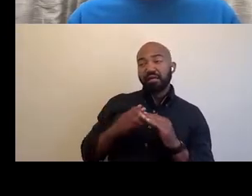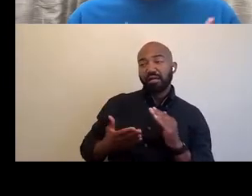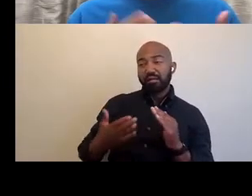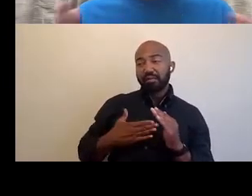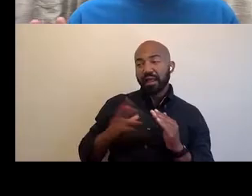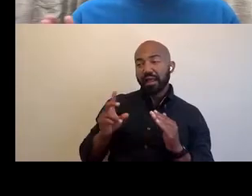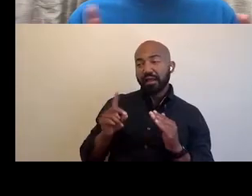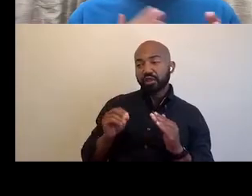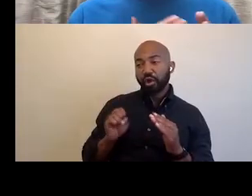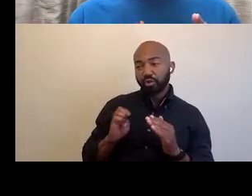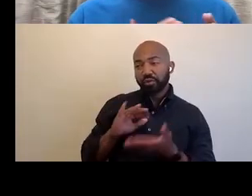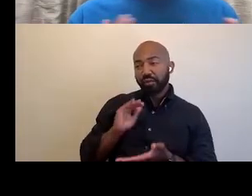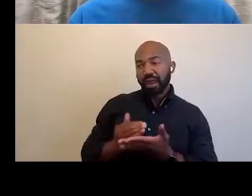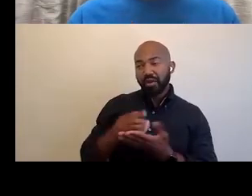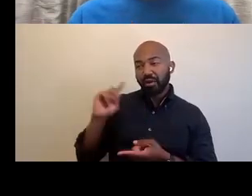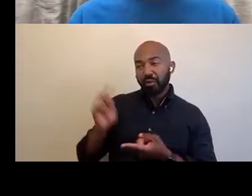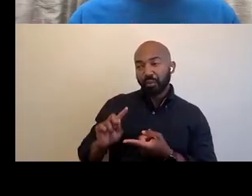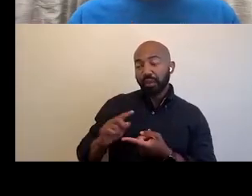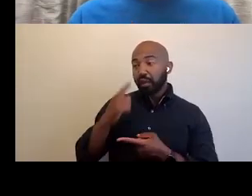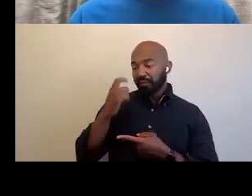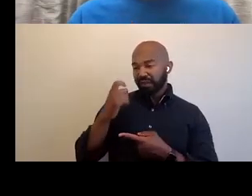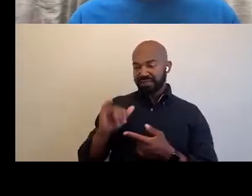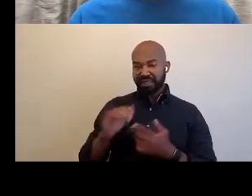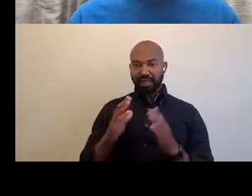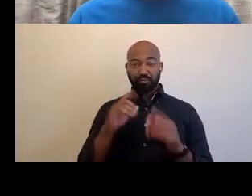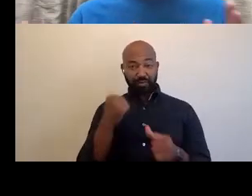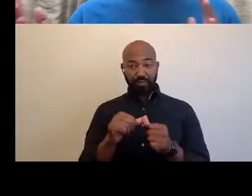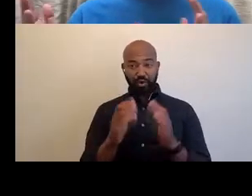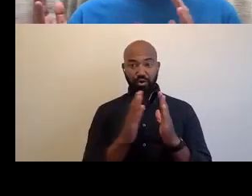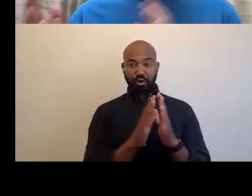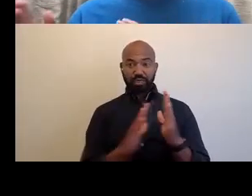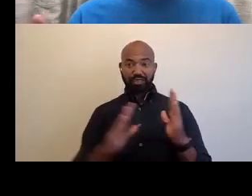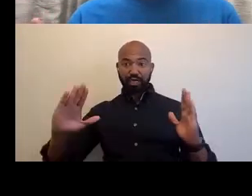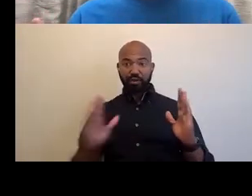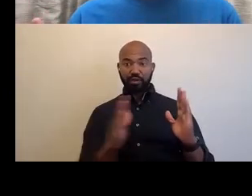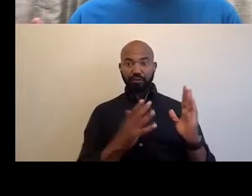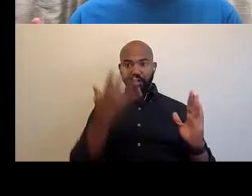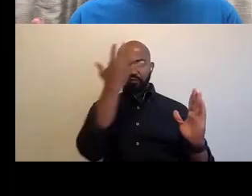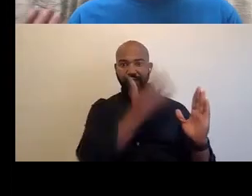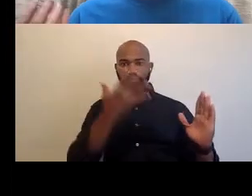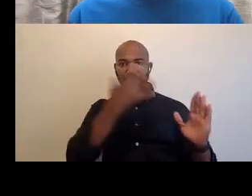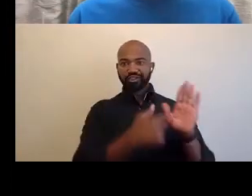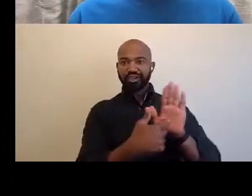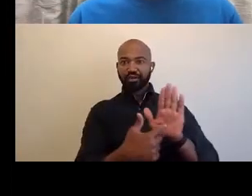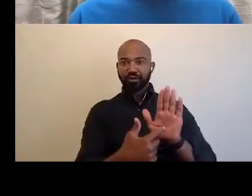because that continuum of expression is a little bit too extreme for them. And so that's okay.